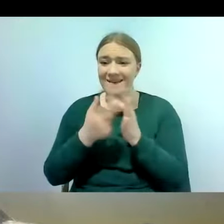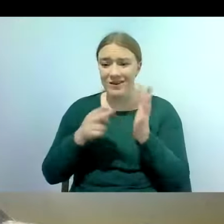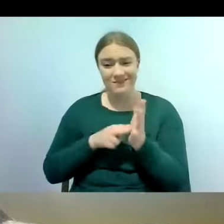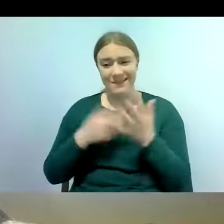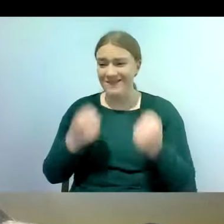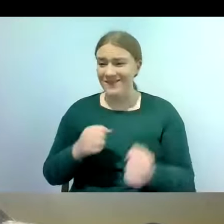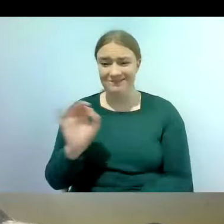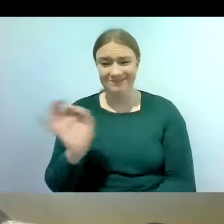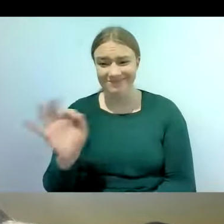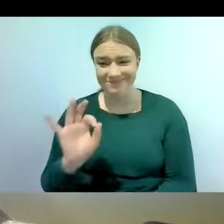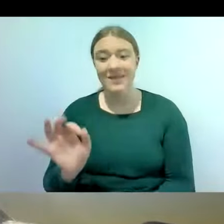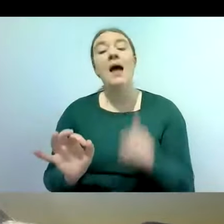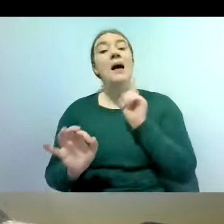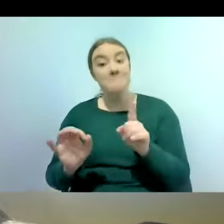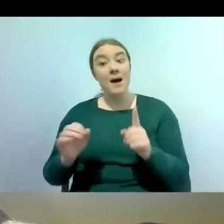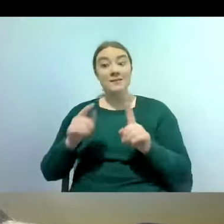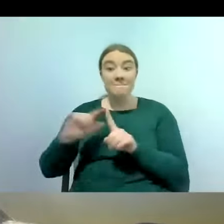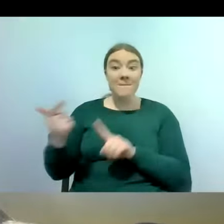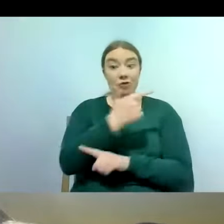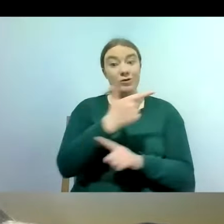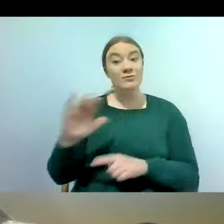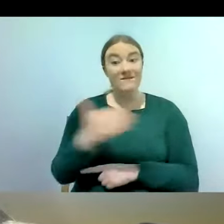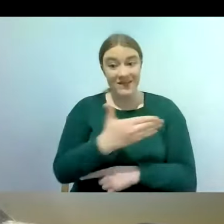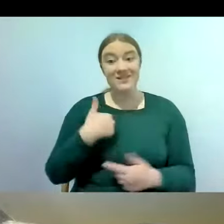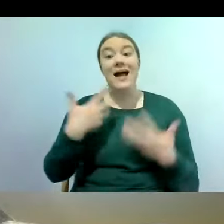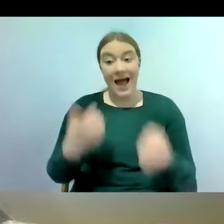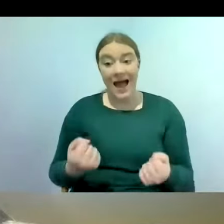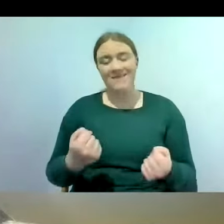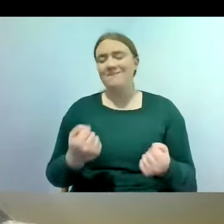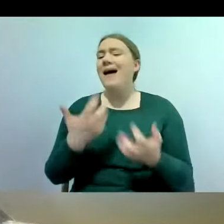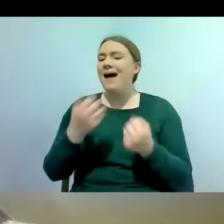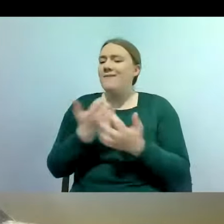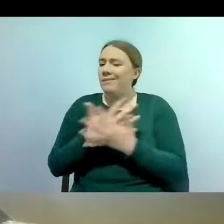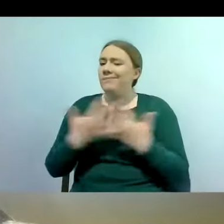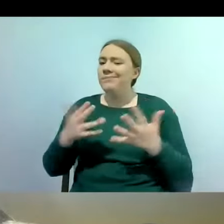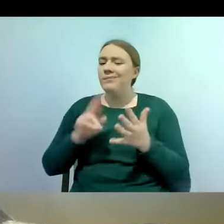we have all the the usual suspects that you'd find in britain including atlantic salmon in severn